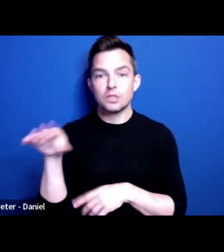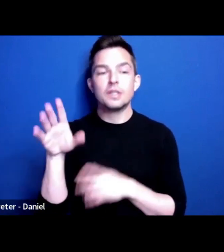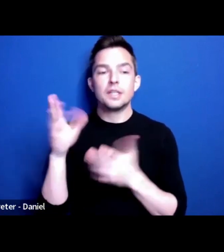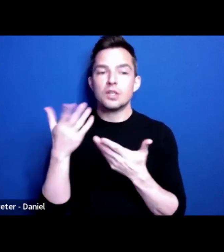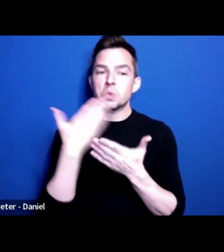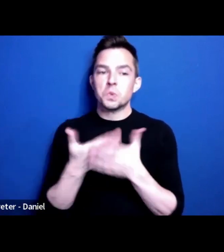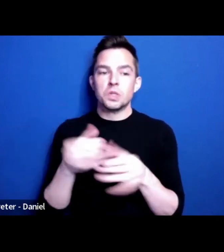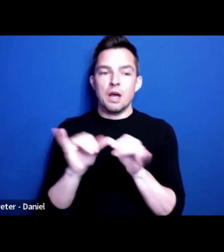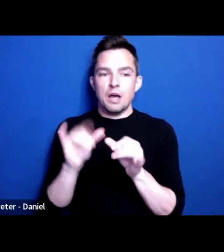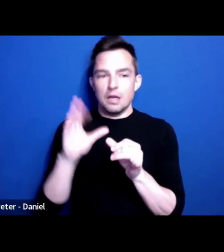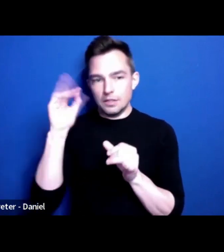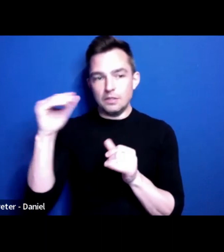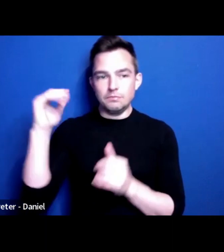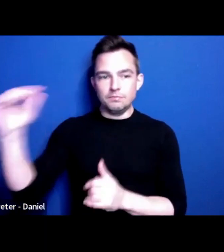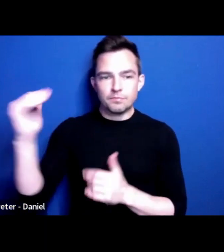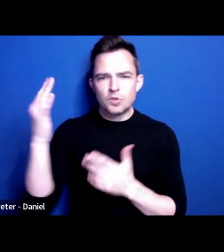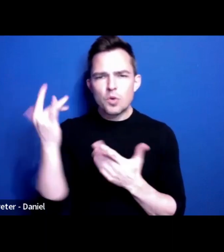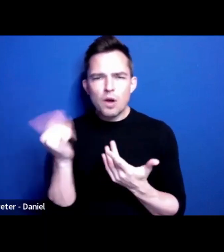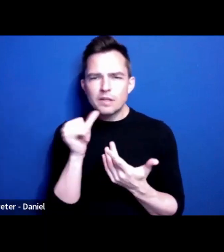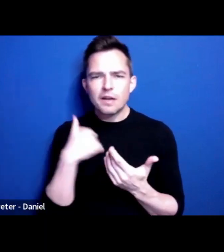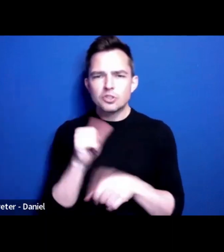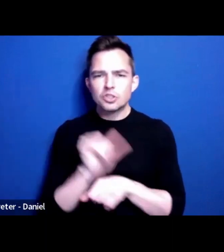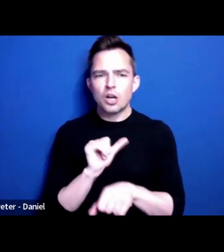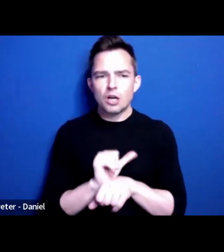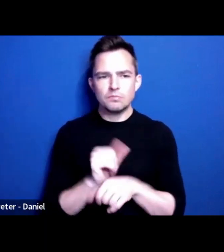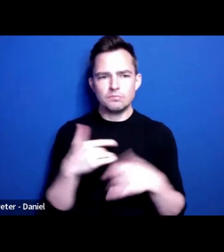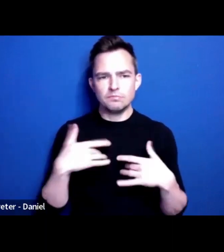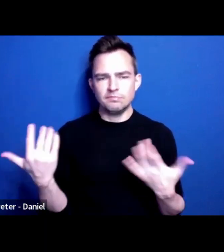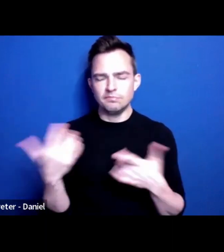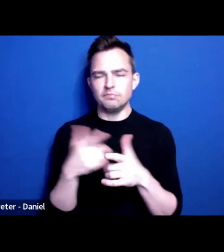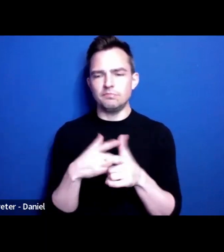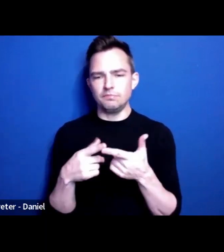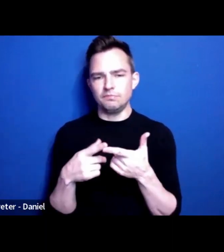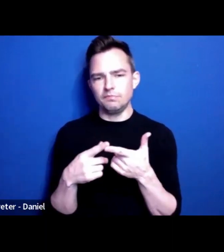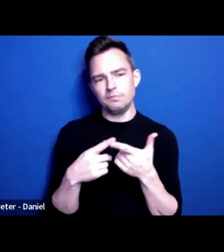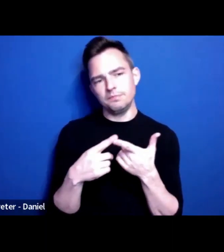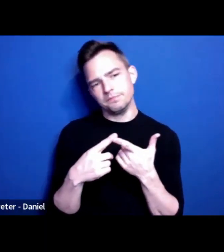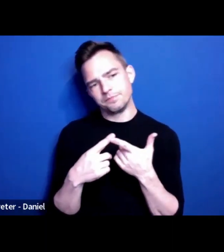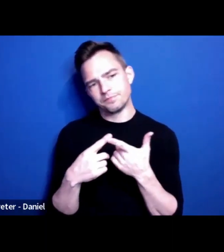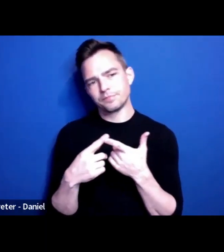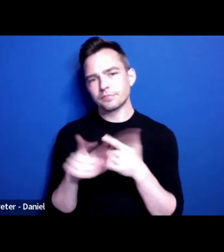guy, why doesn't he have a job, but then, you know, you said, you got to some of my doctor's appointments, or you see me